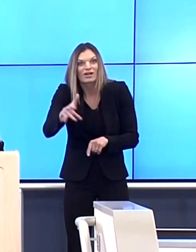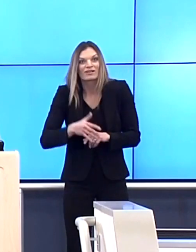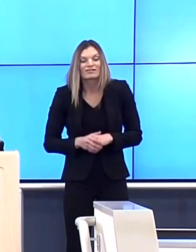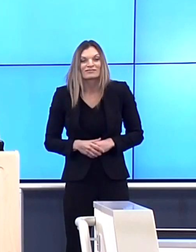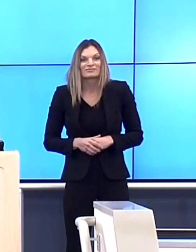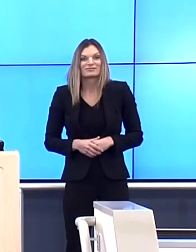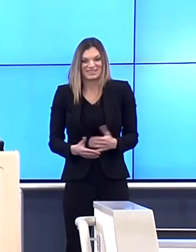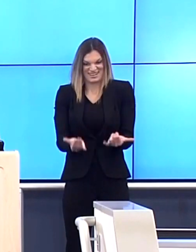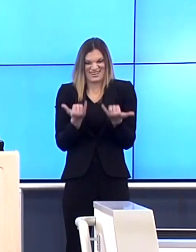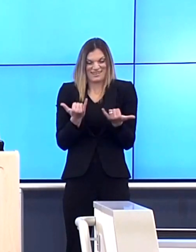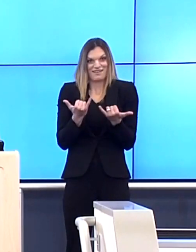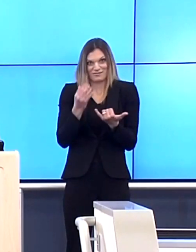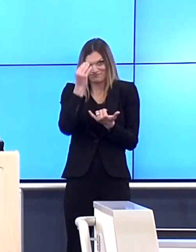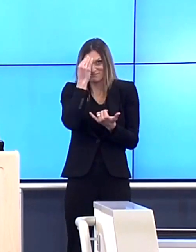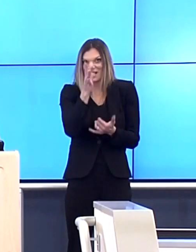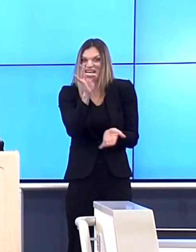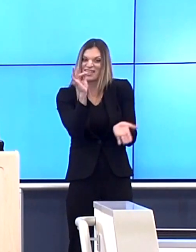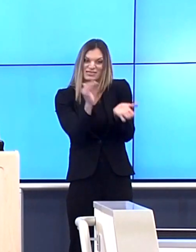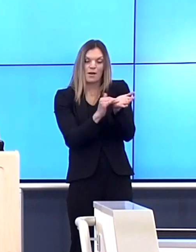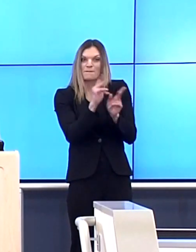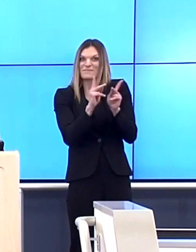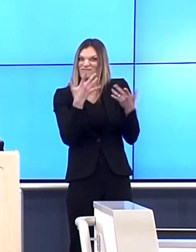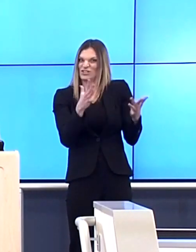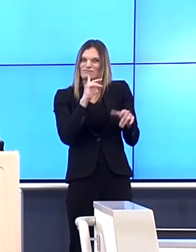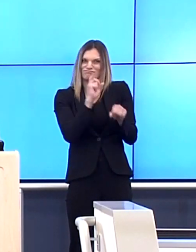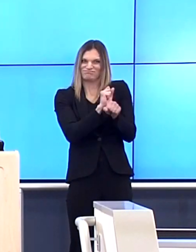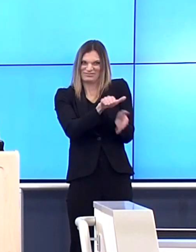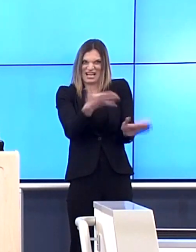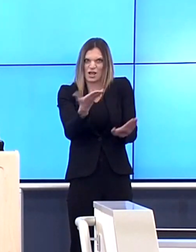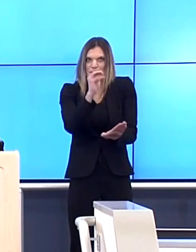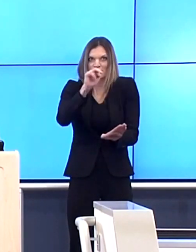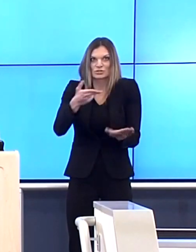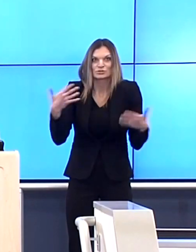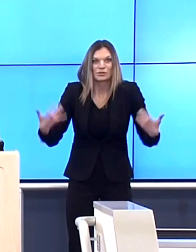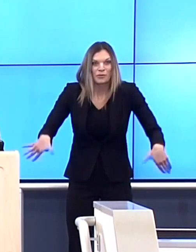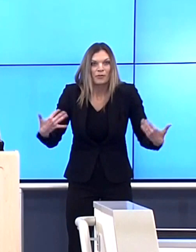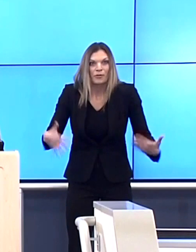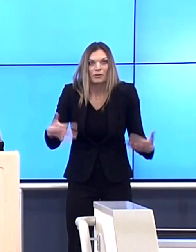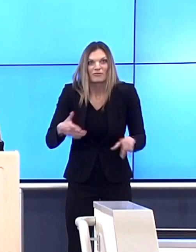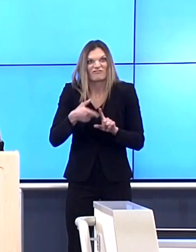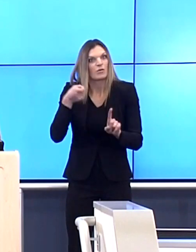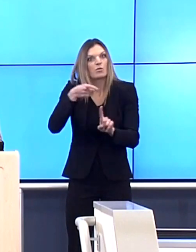ONE OF THE MODELS TELLS US. TO DATE, WE HAVE JUST UNDER TO DATE, WE HAVE JUST UNDER 8,000 PEOPLE LOST. 8,000 PEOPLE LOST. THAT COULD BE 1,000 A WEEK WE